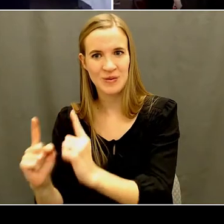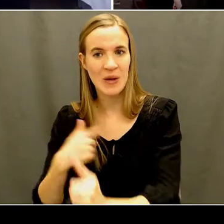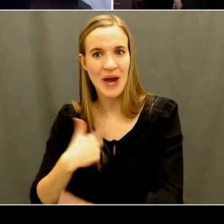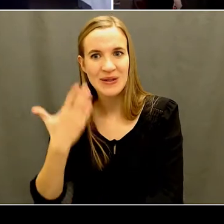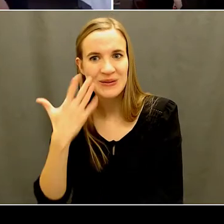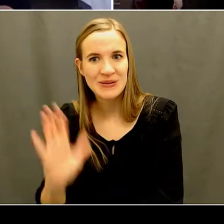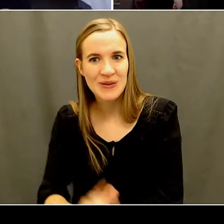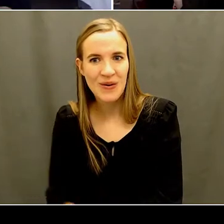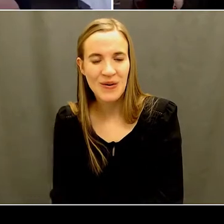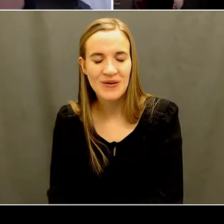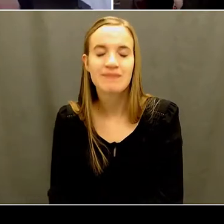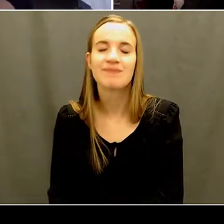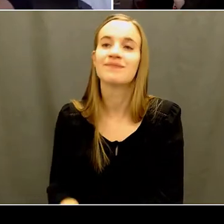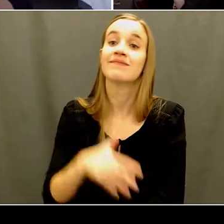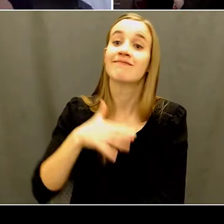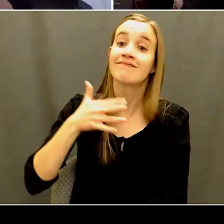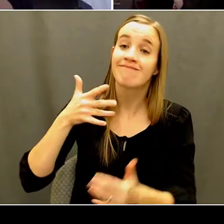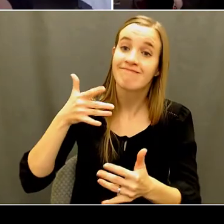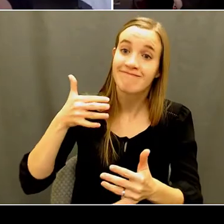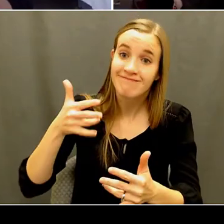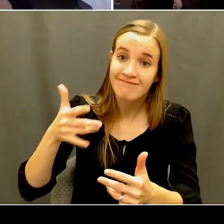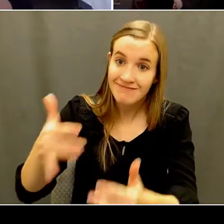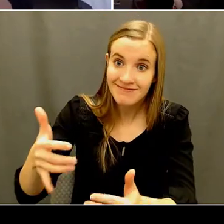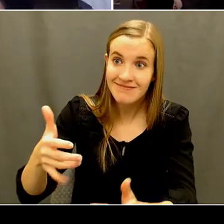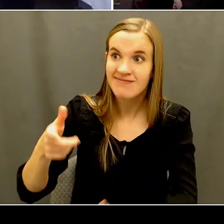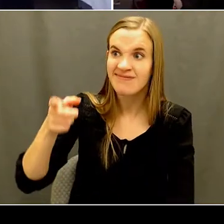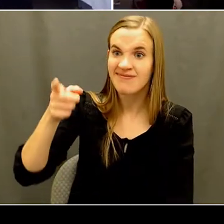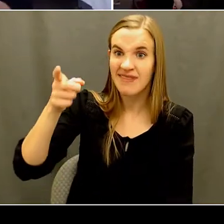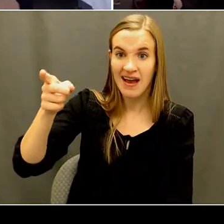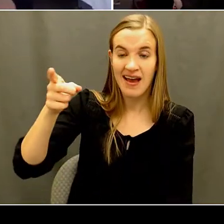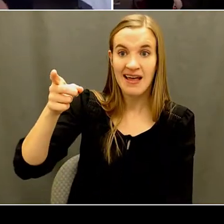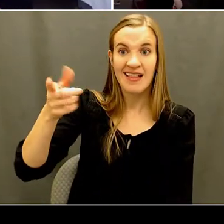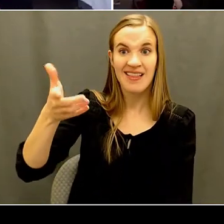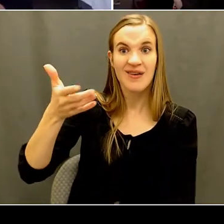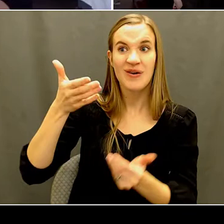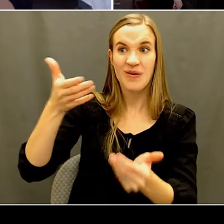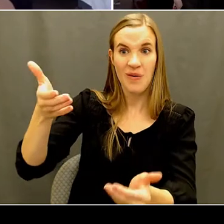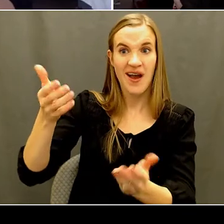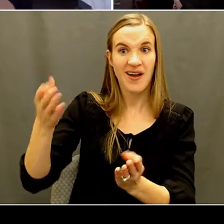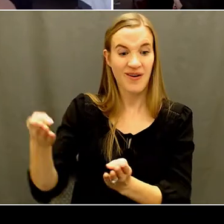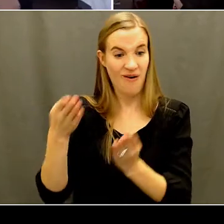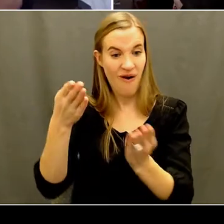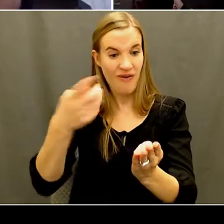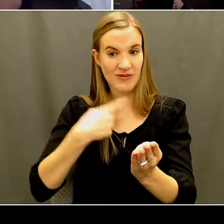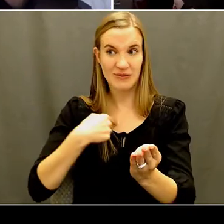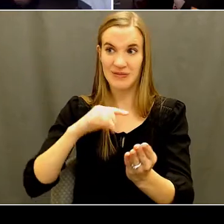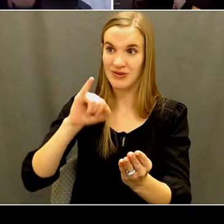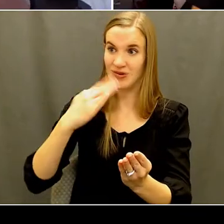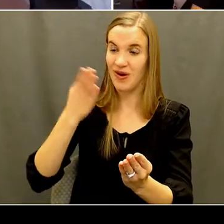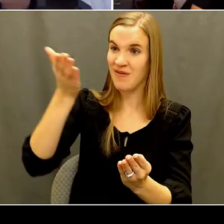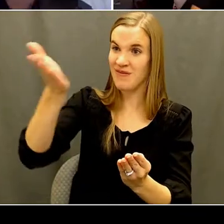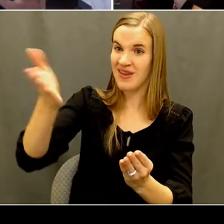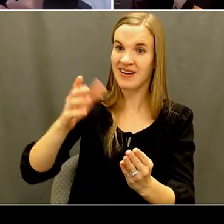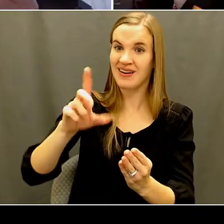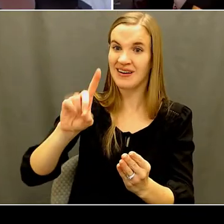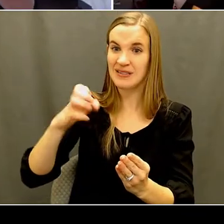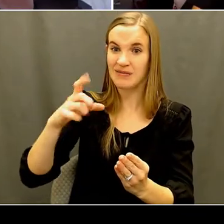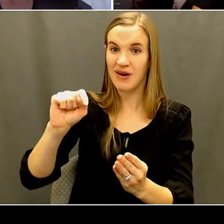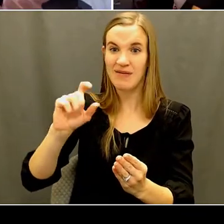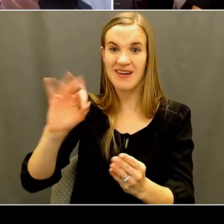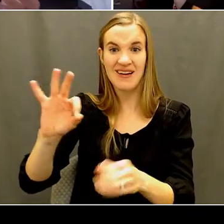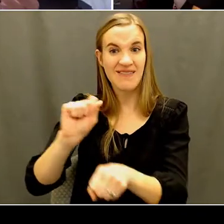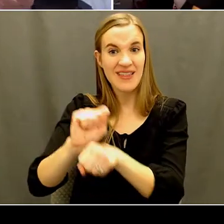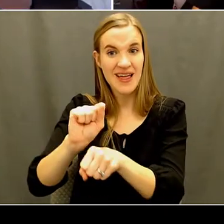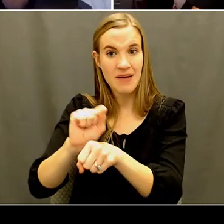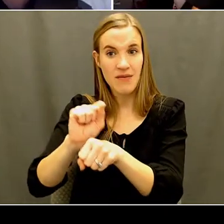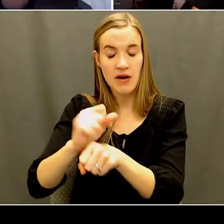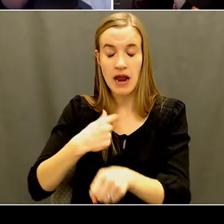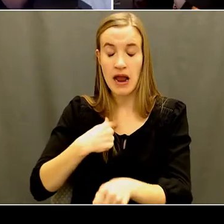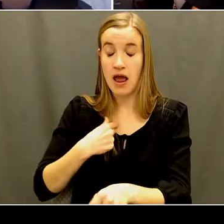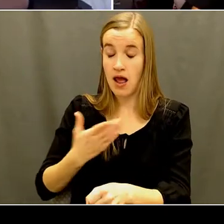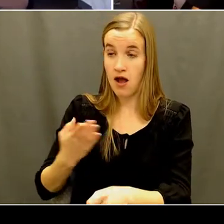I felt completely unprepared. When I envisioned my life and my career, I had